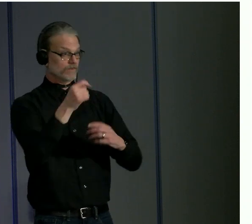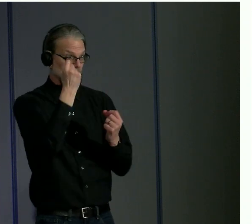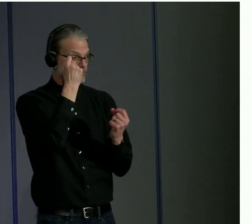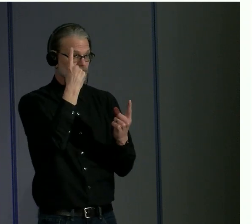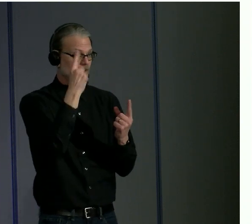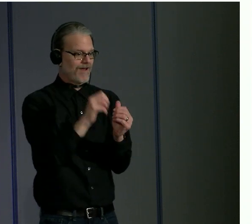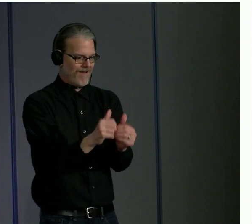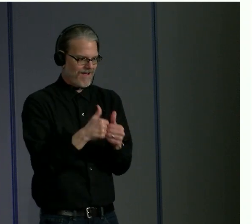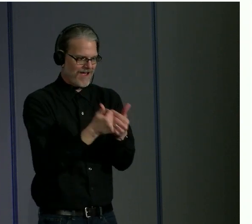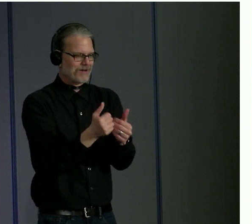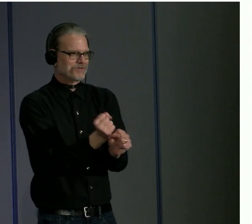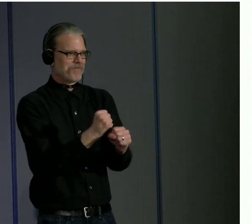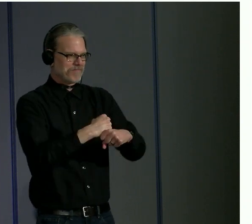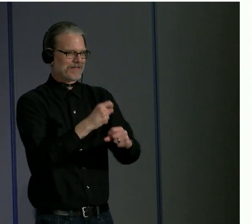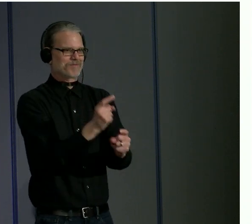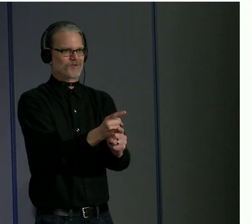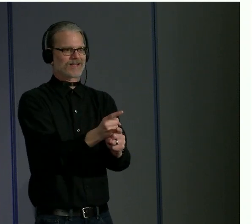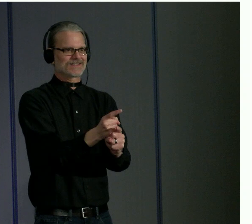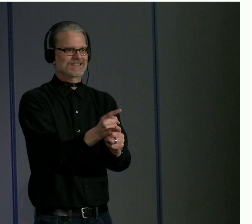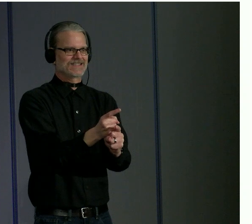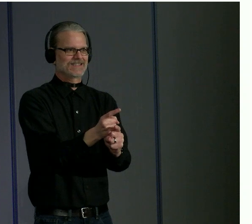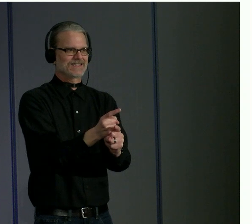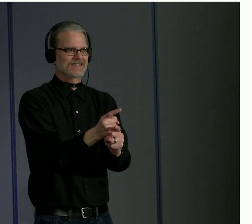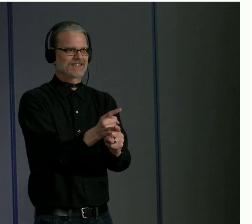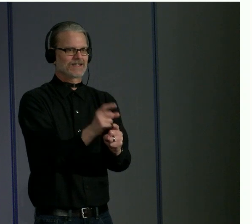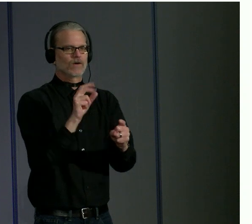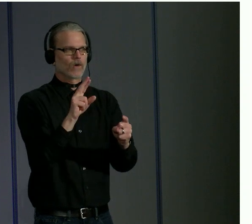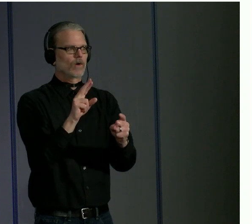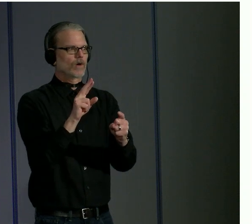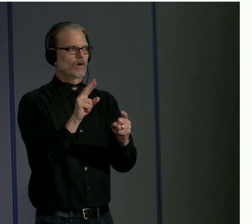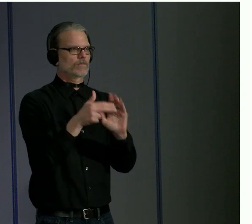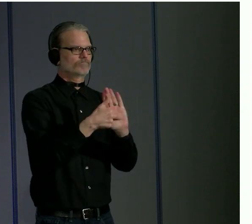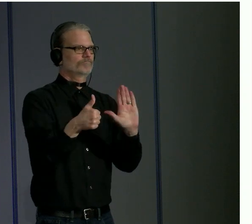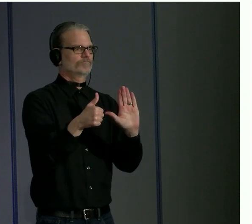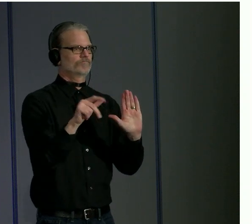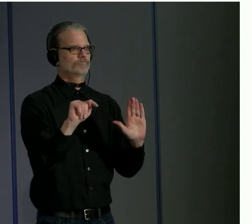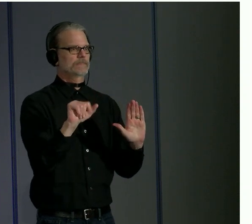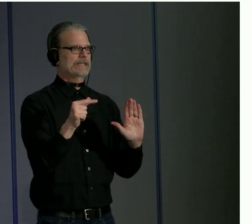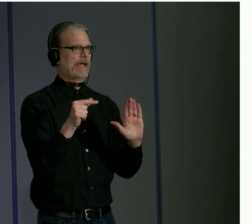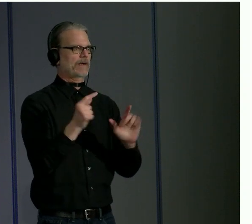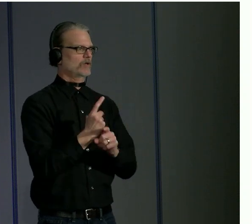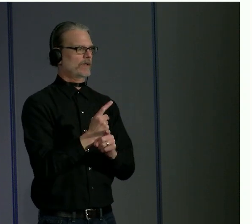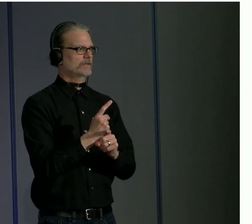to create them correctly or how to then tag them appropriately. And then finally,